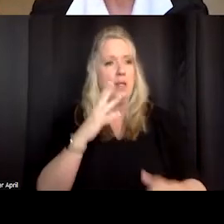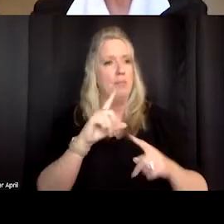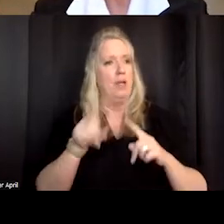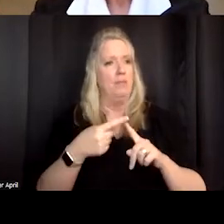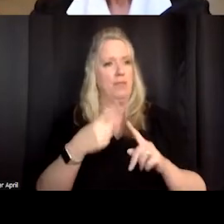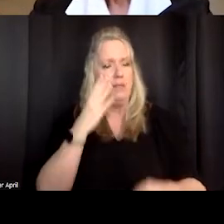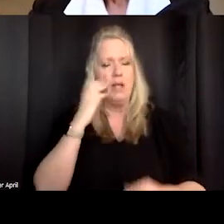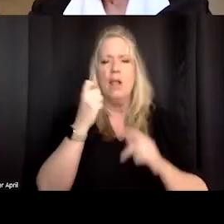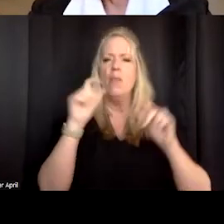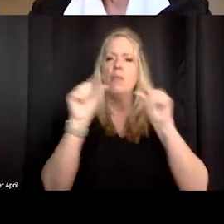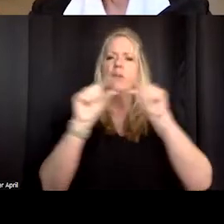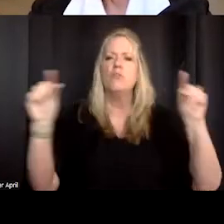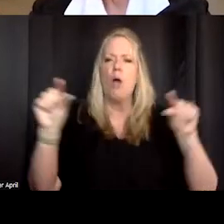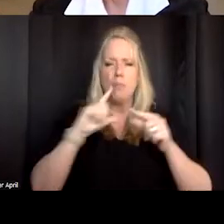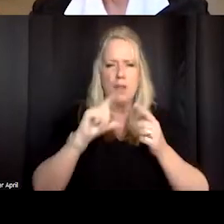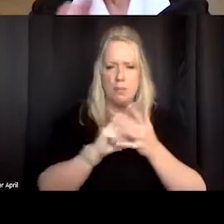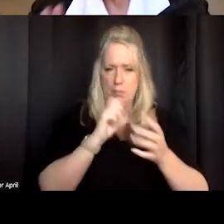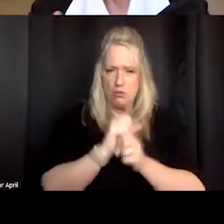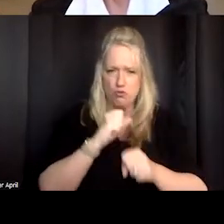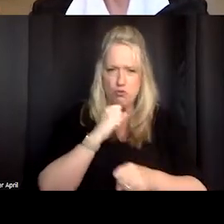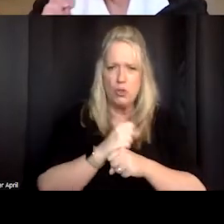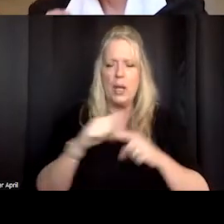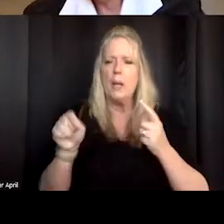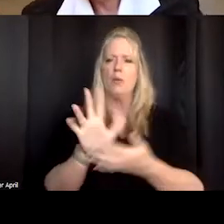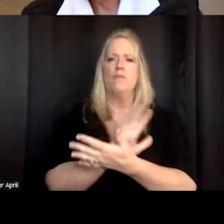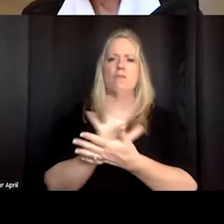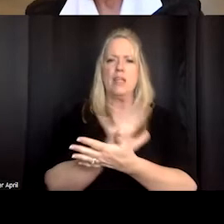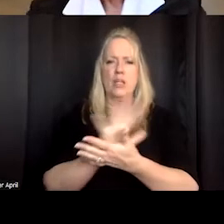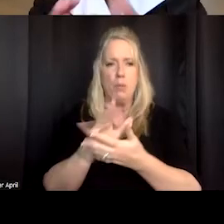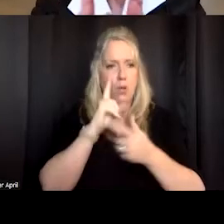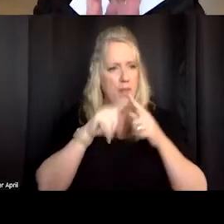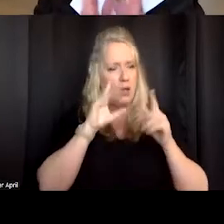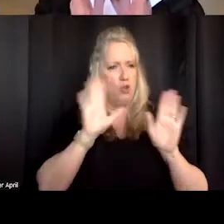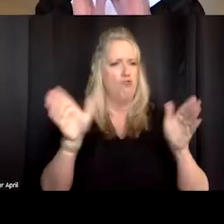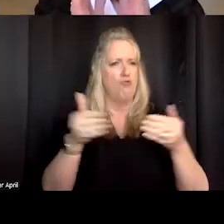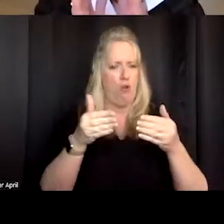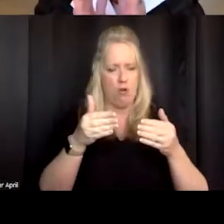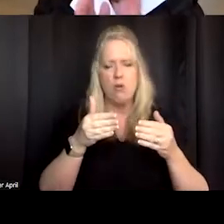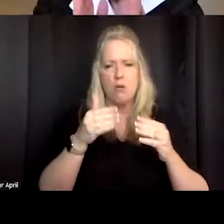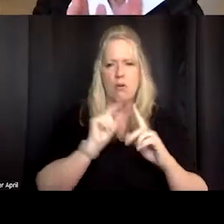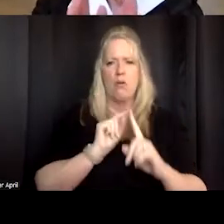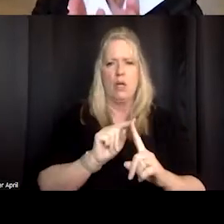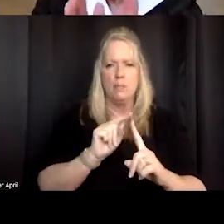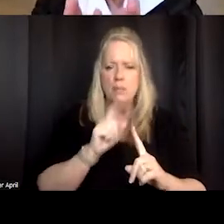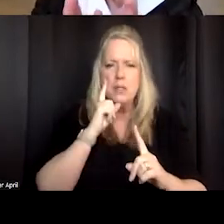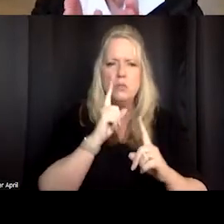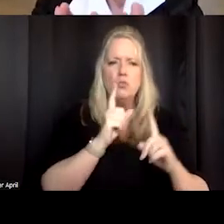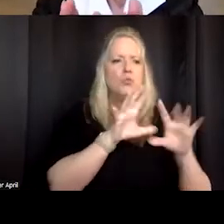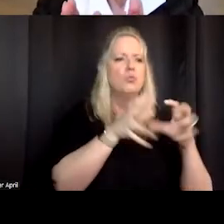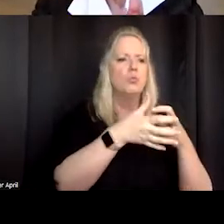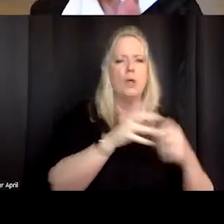PAGE. TO CREATE VIDEOS THAT ARE TARGETED TO TO SMALL POPULATIONS, AT RISK POPULATIONS SUCH